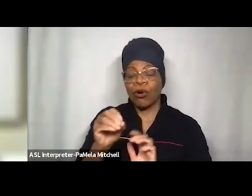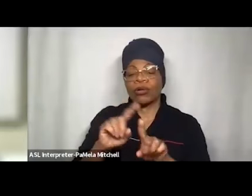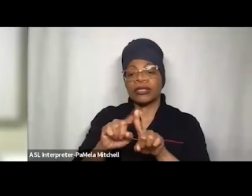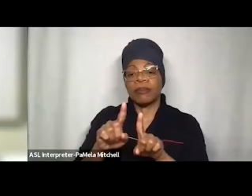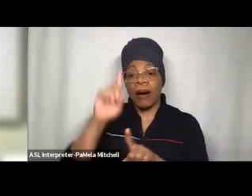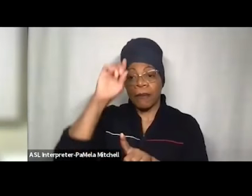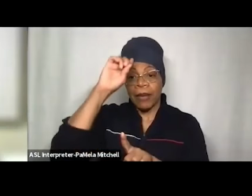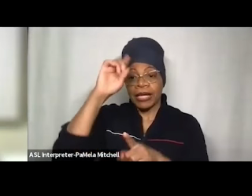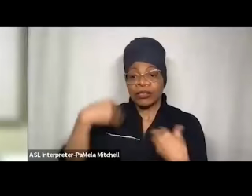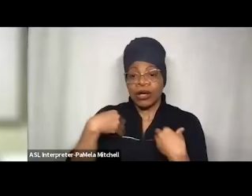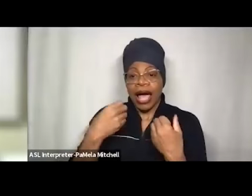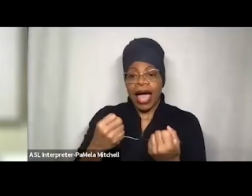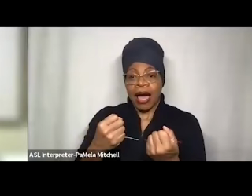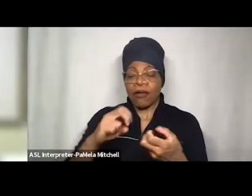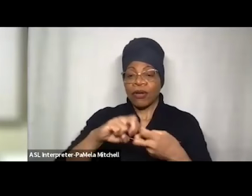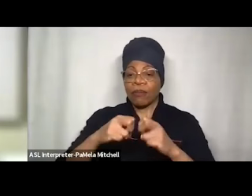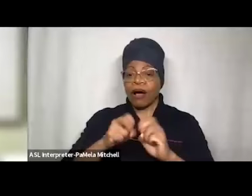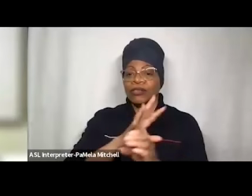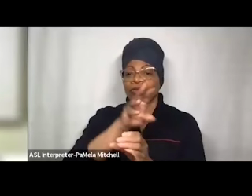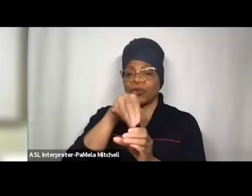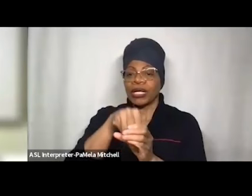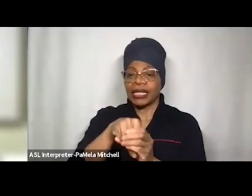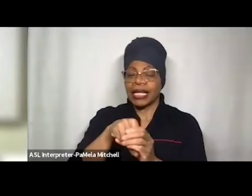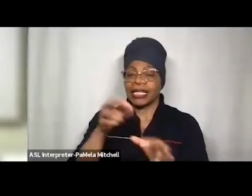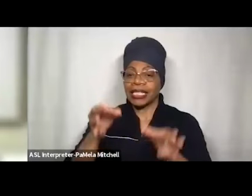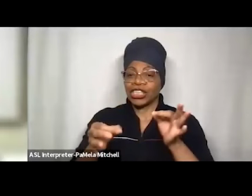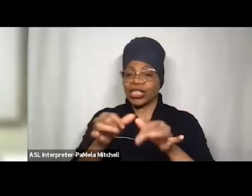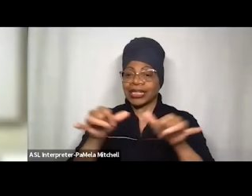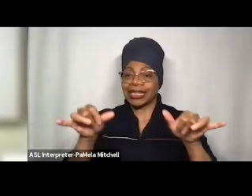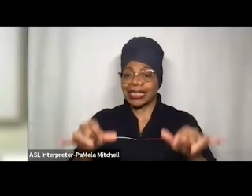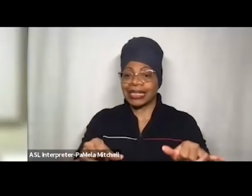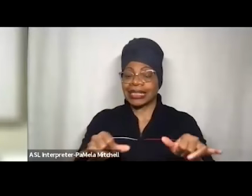both in jails and in state and federal prisons as compared to the general population.